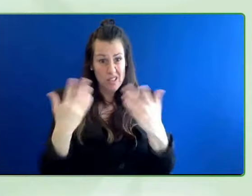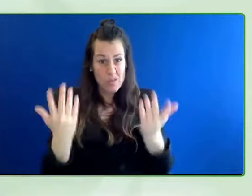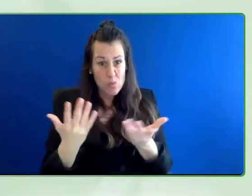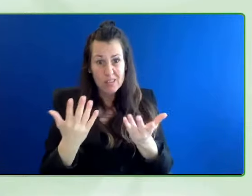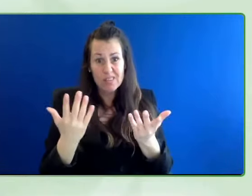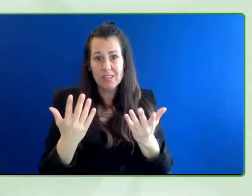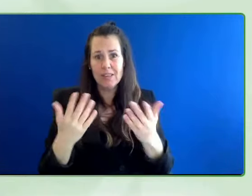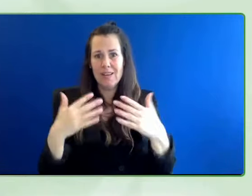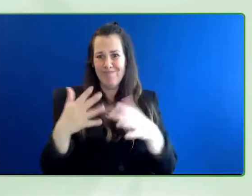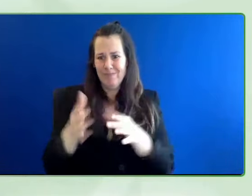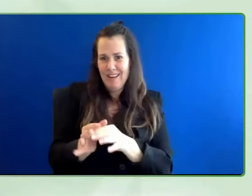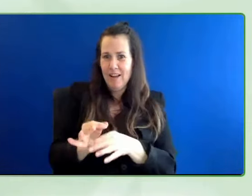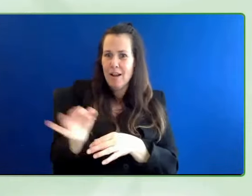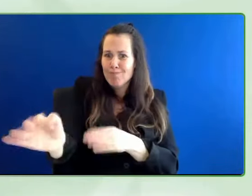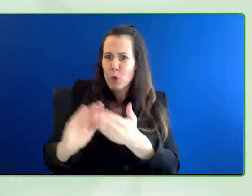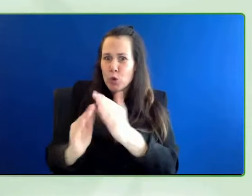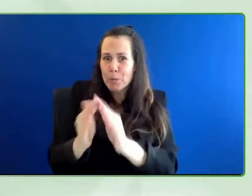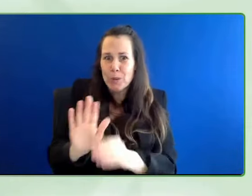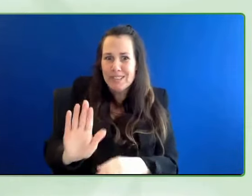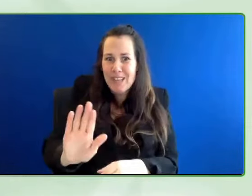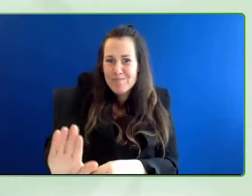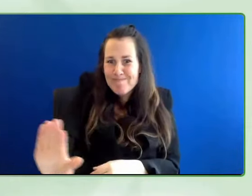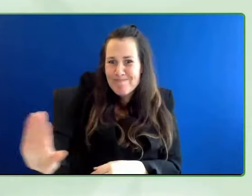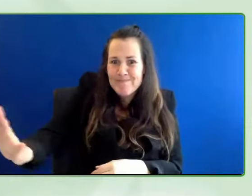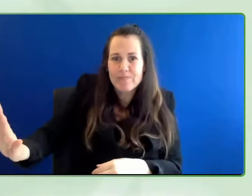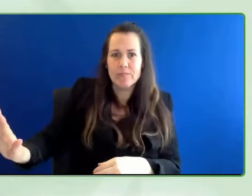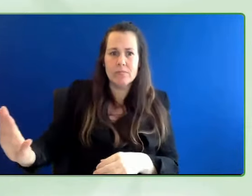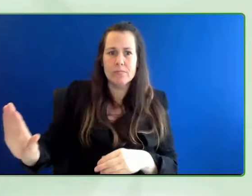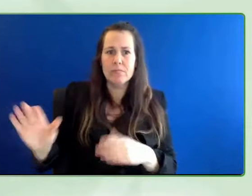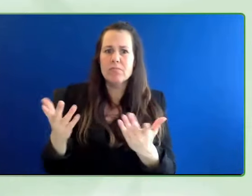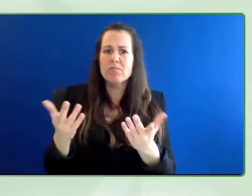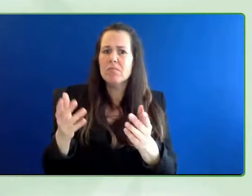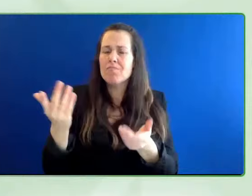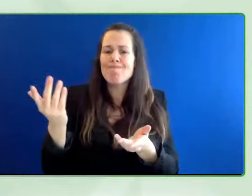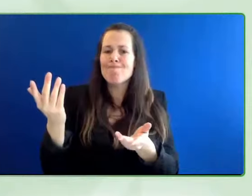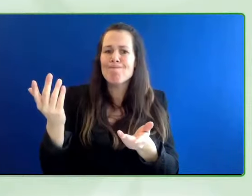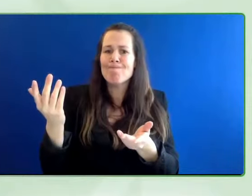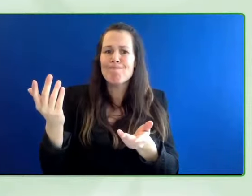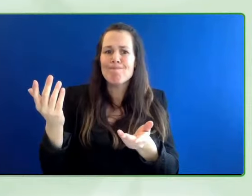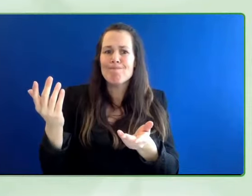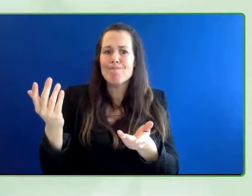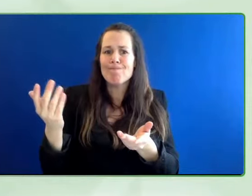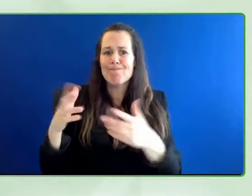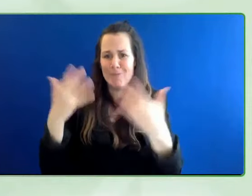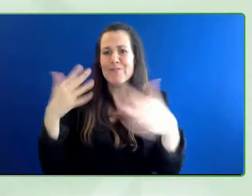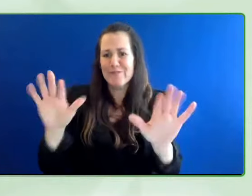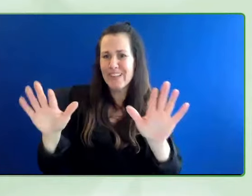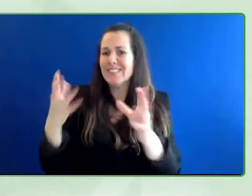and it adopts mainly the medical centre approach to the assistive technology, and these may